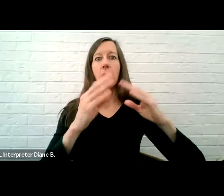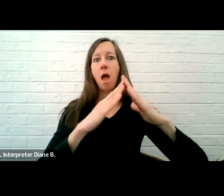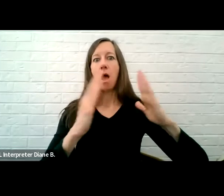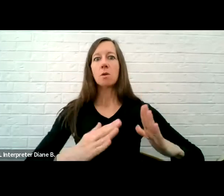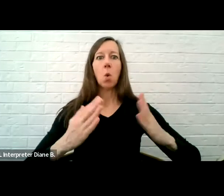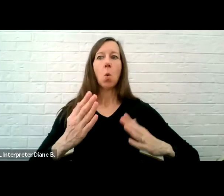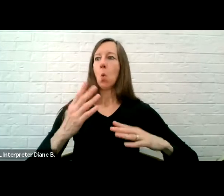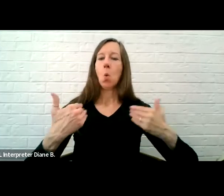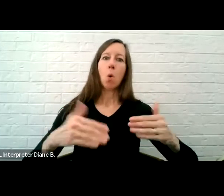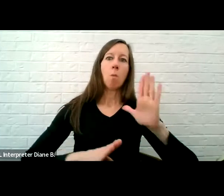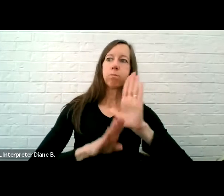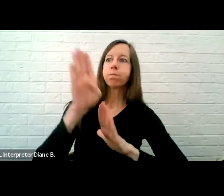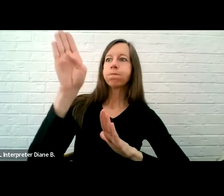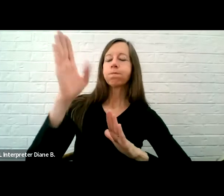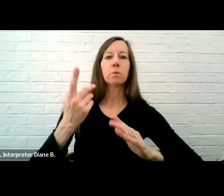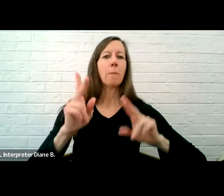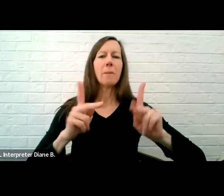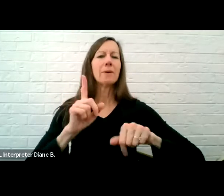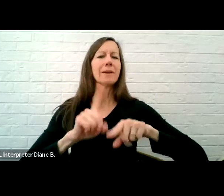When you're a person with an intellectual or developmental